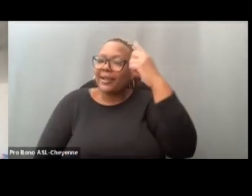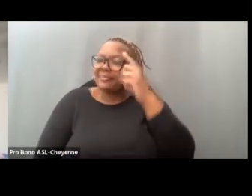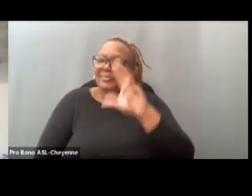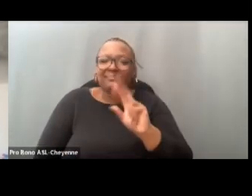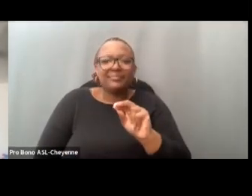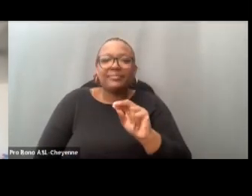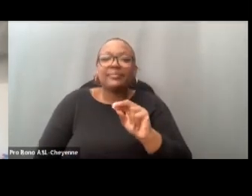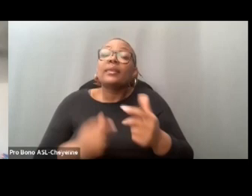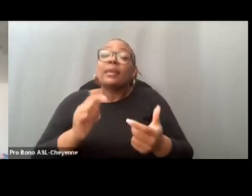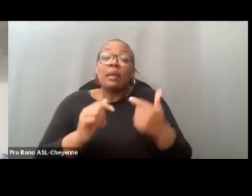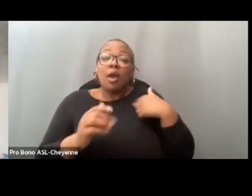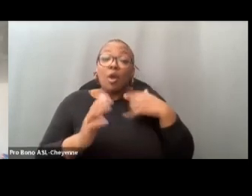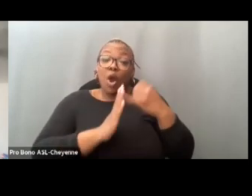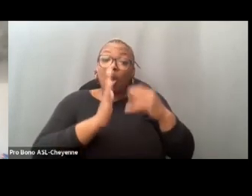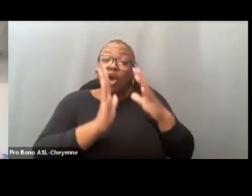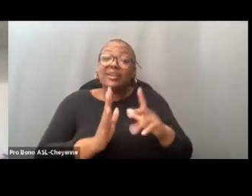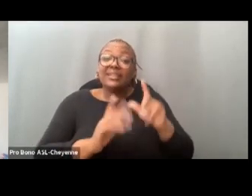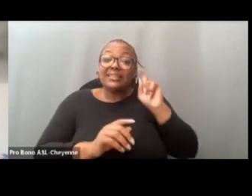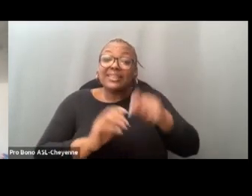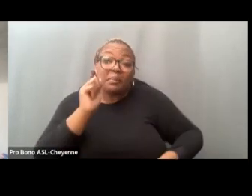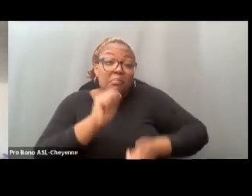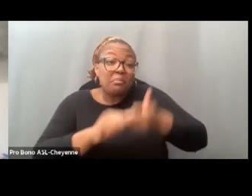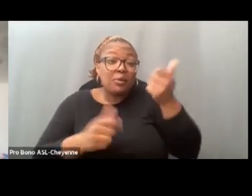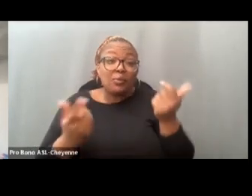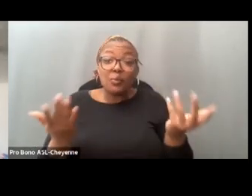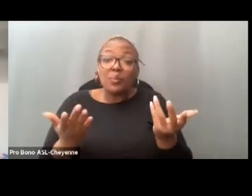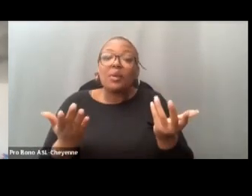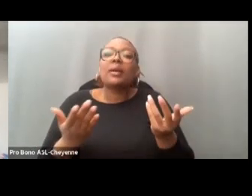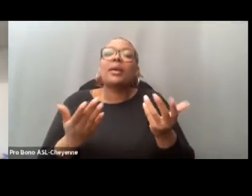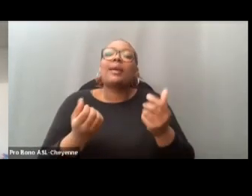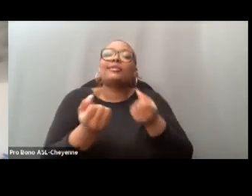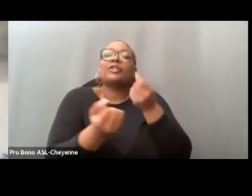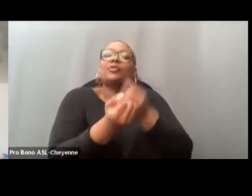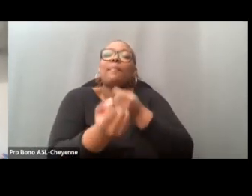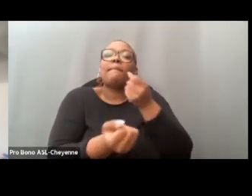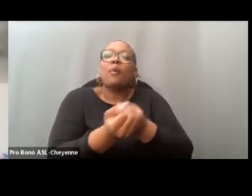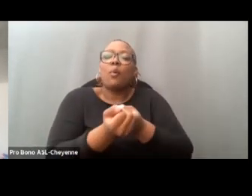Really, what artists need most is support to do their work.